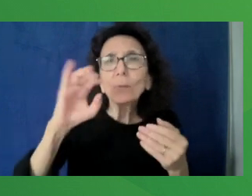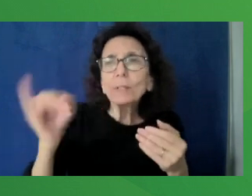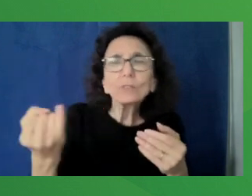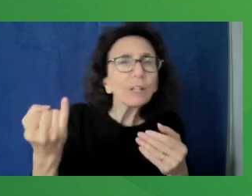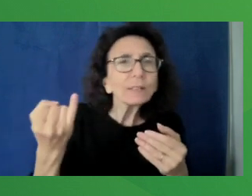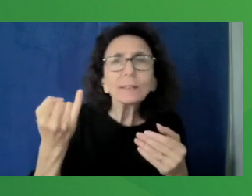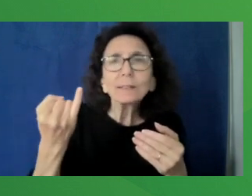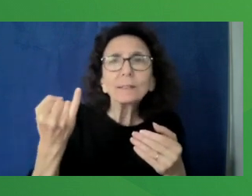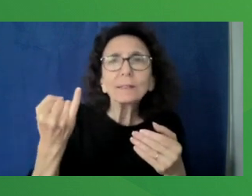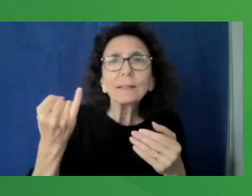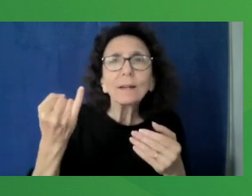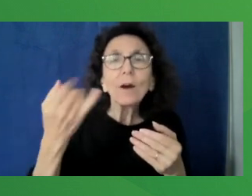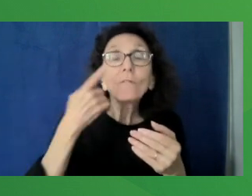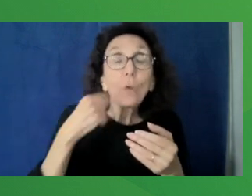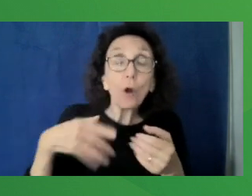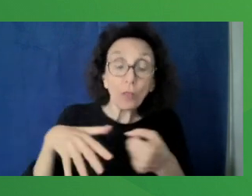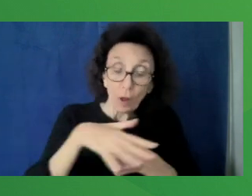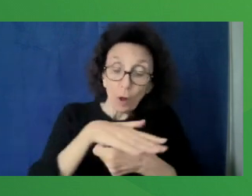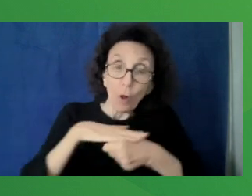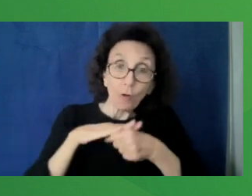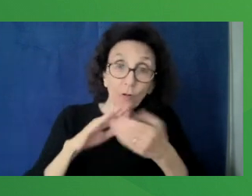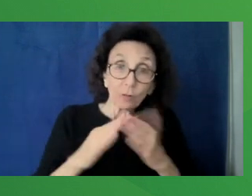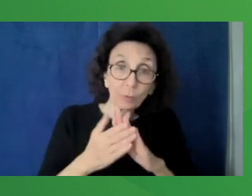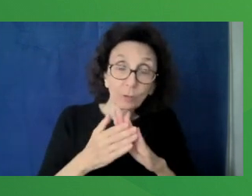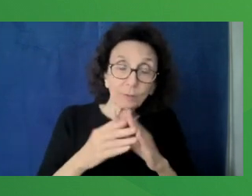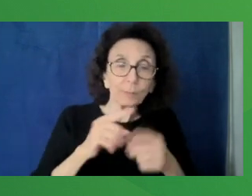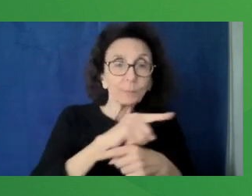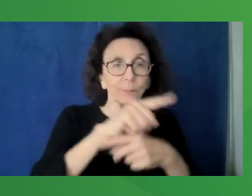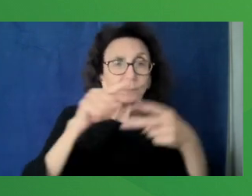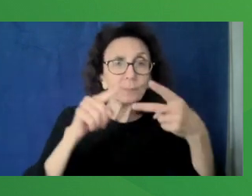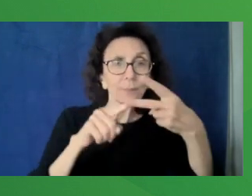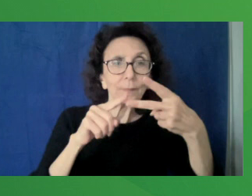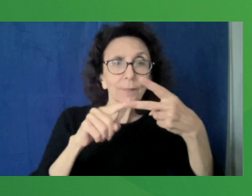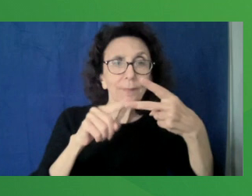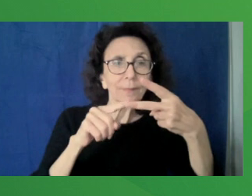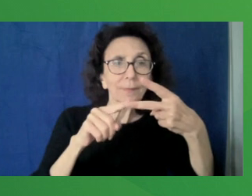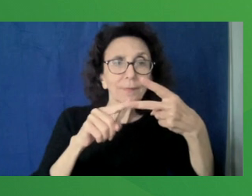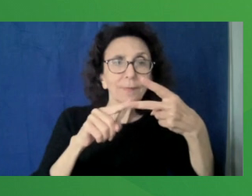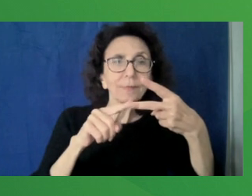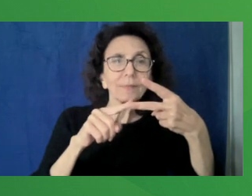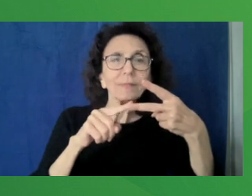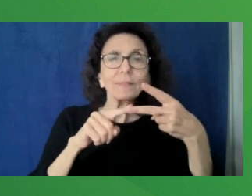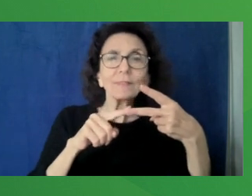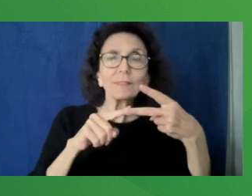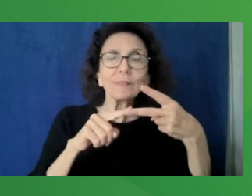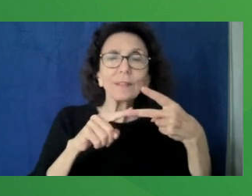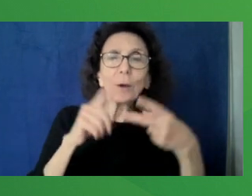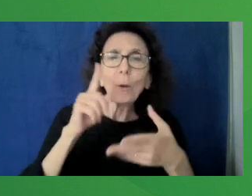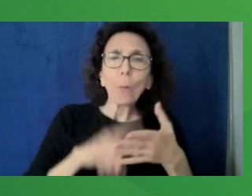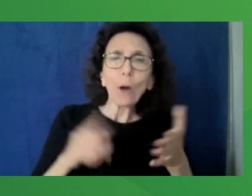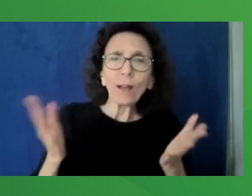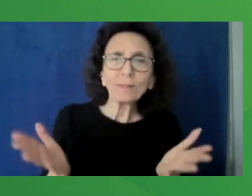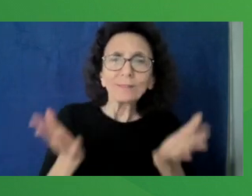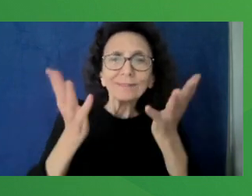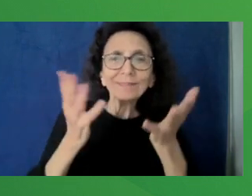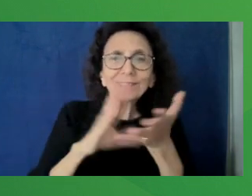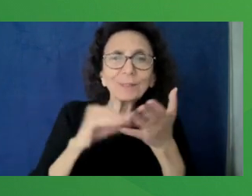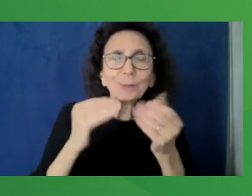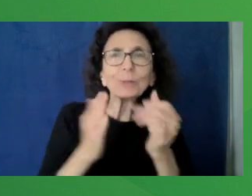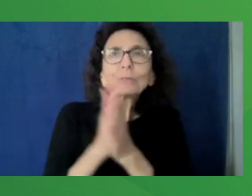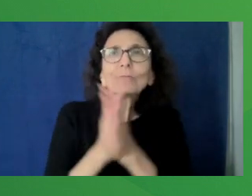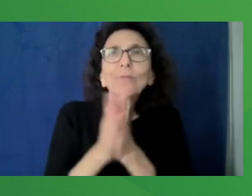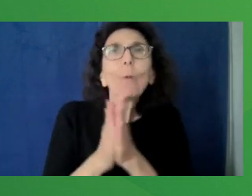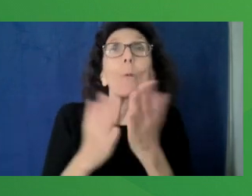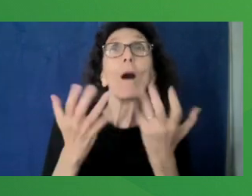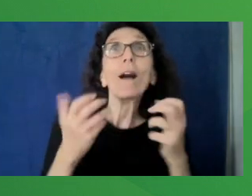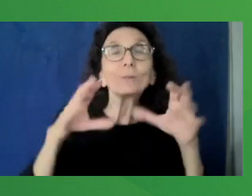in their own communities? Second question, what motivates them to take action, to address things